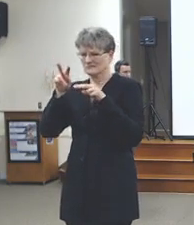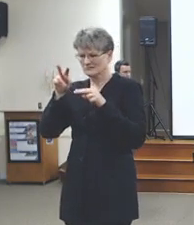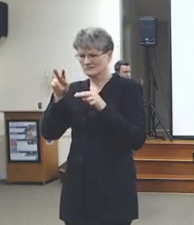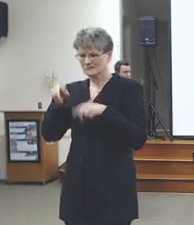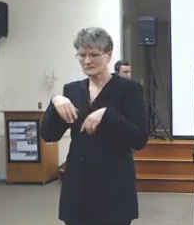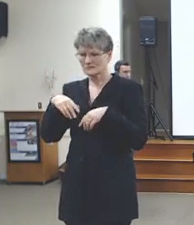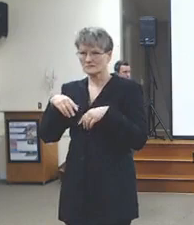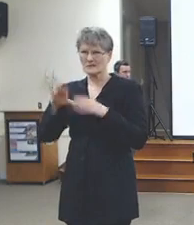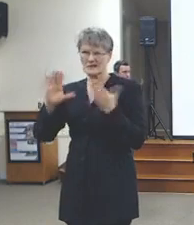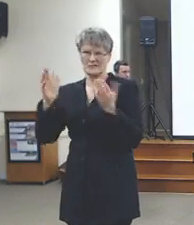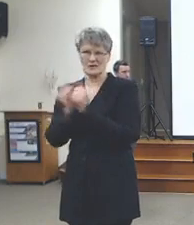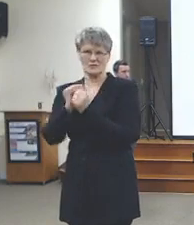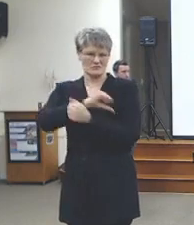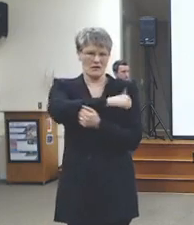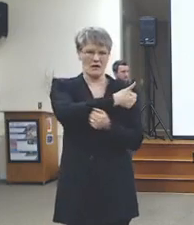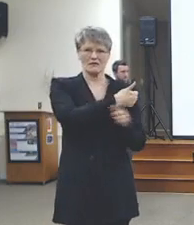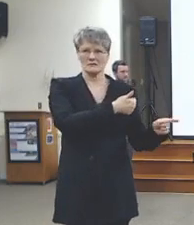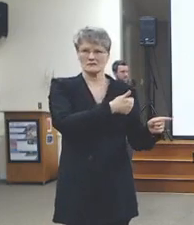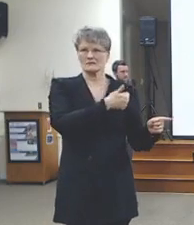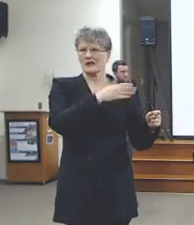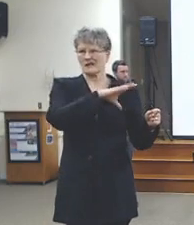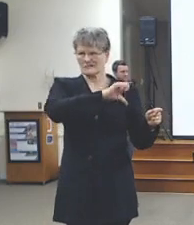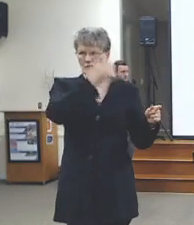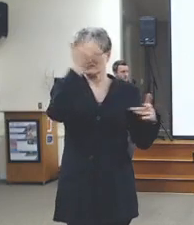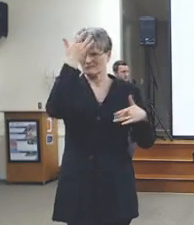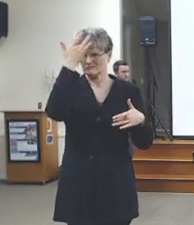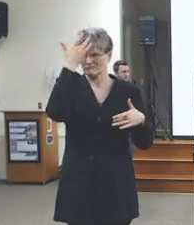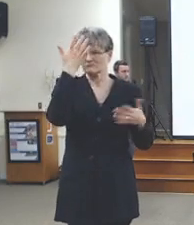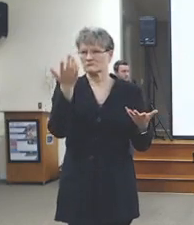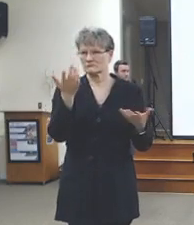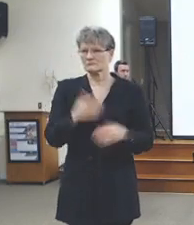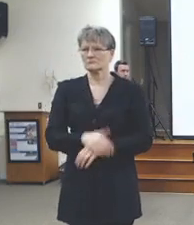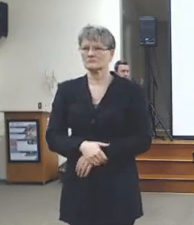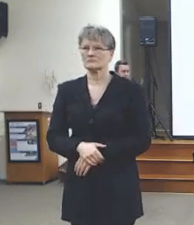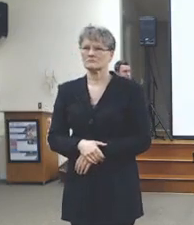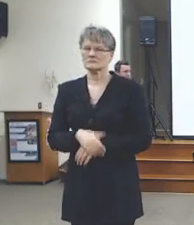diseases that that are in our community right now. So it's a little bit trickier